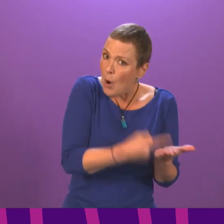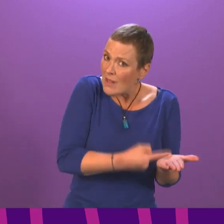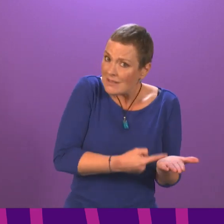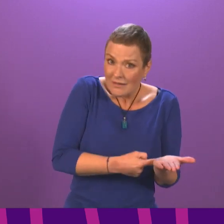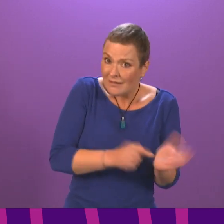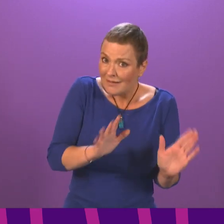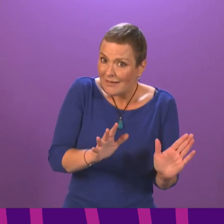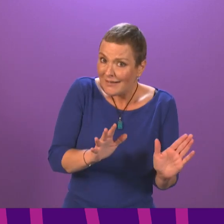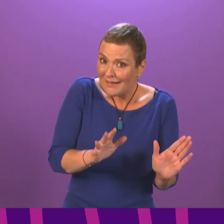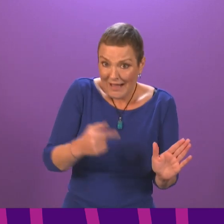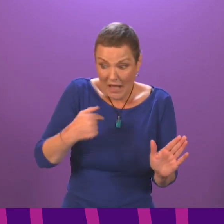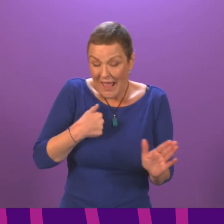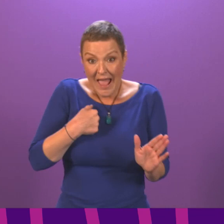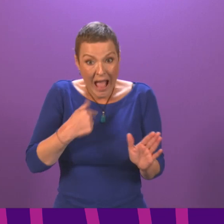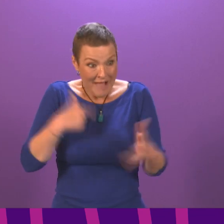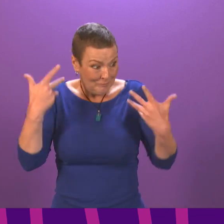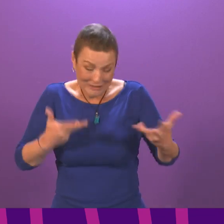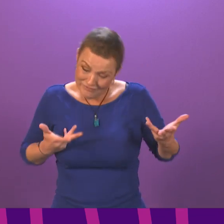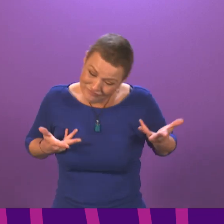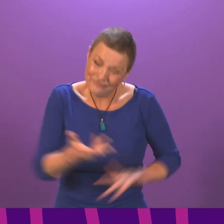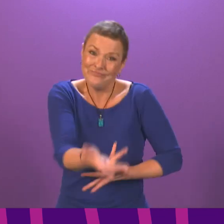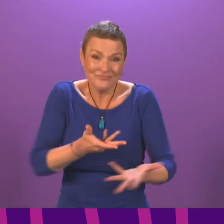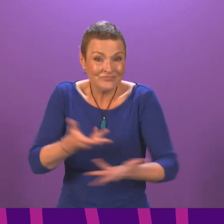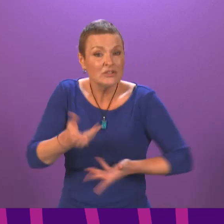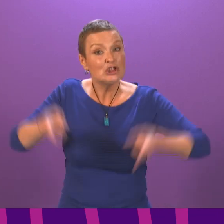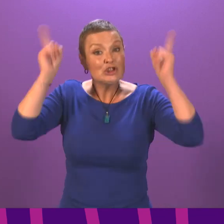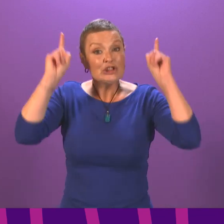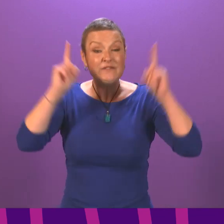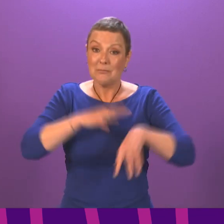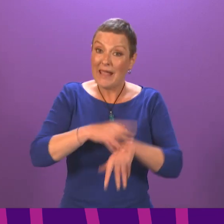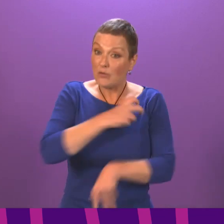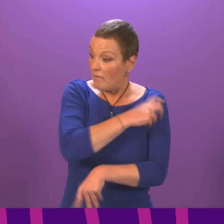I have had lengthy discussions with the chief medical officer and clinicians about this.